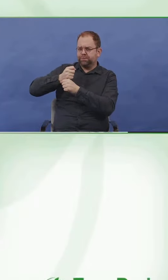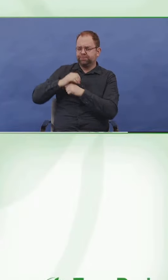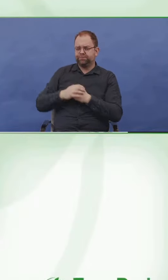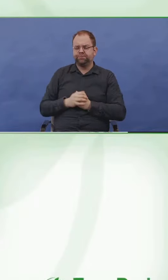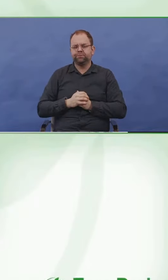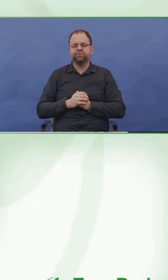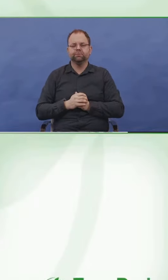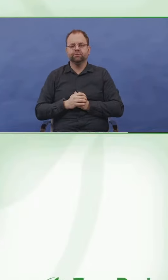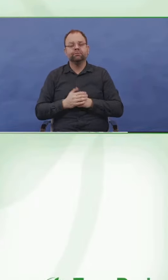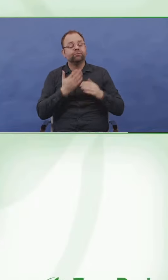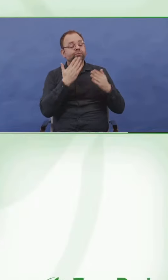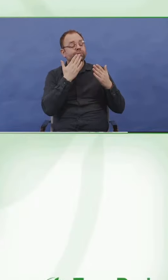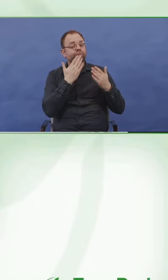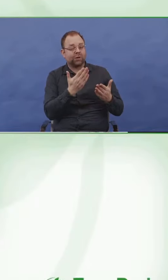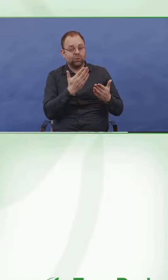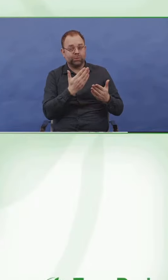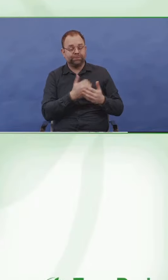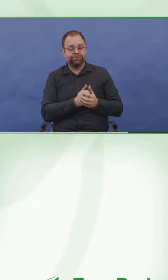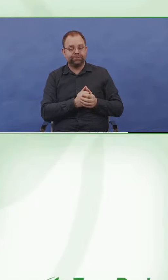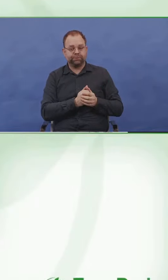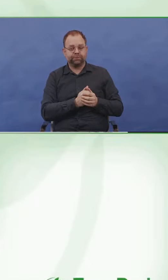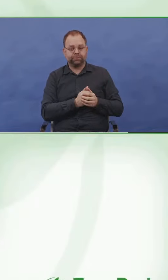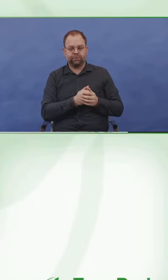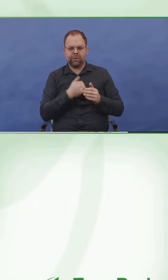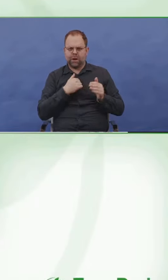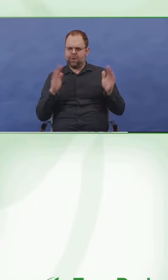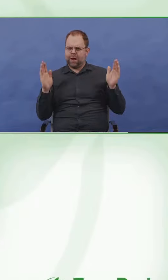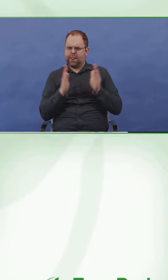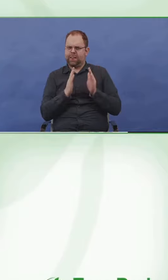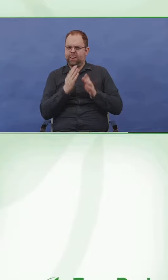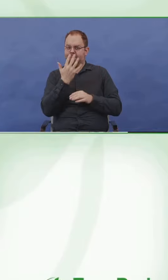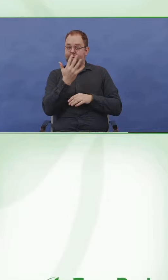The interesting thing is the care economy that was not an issue for